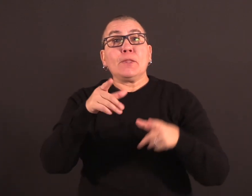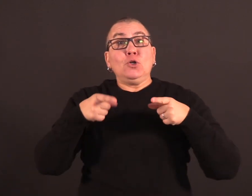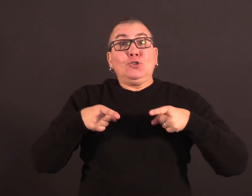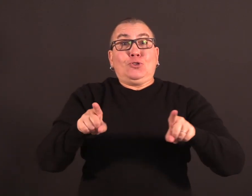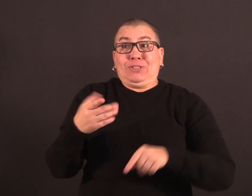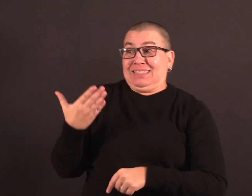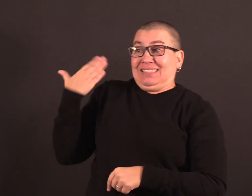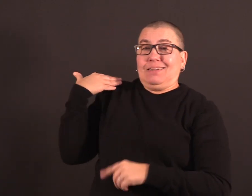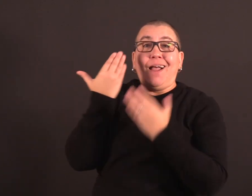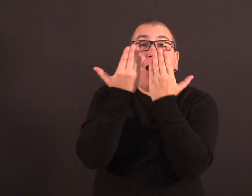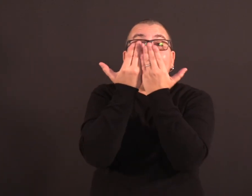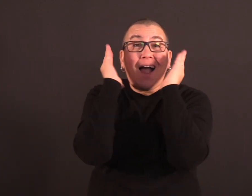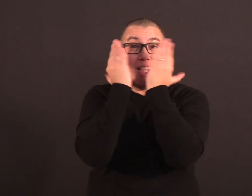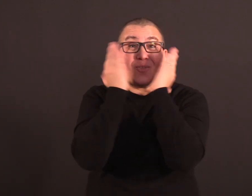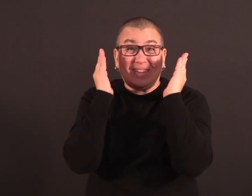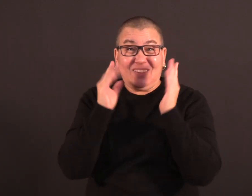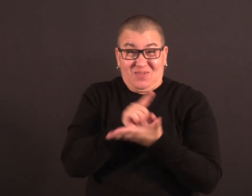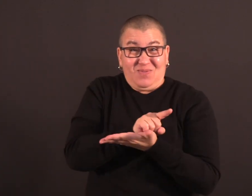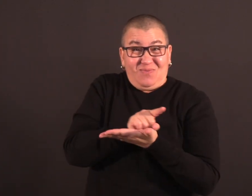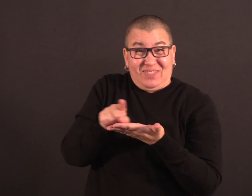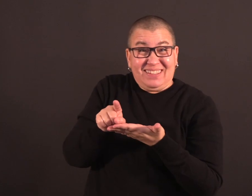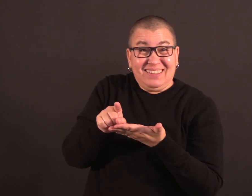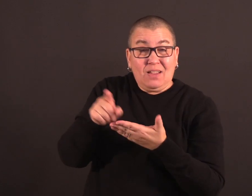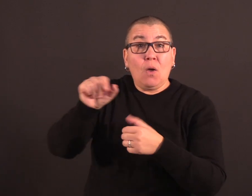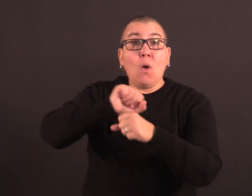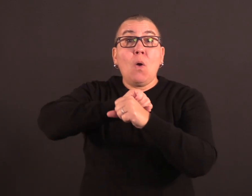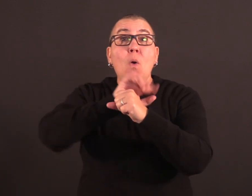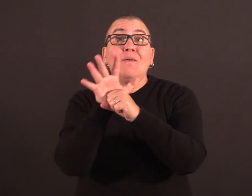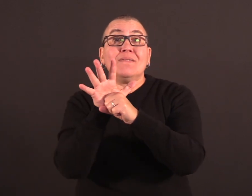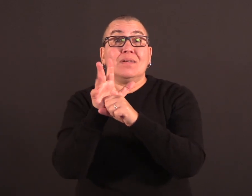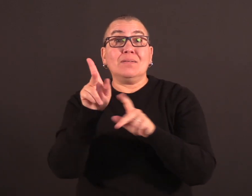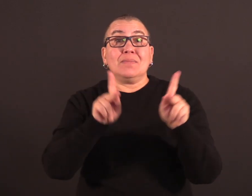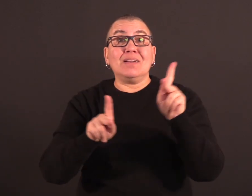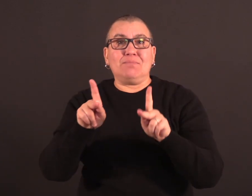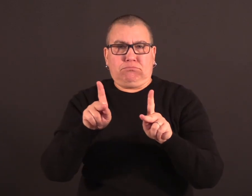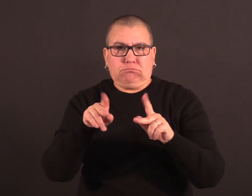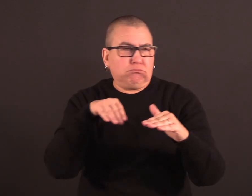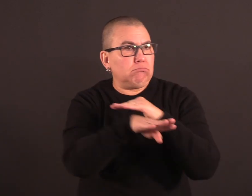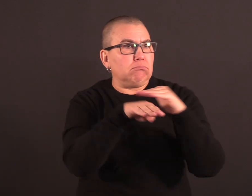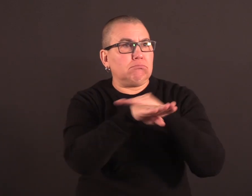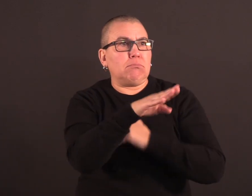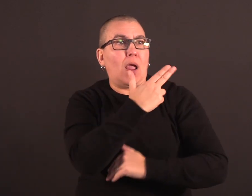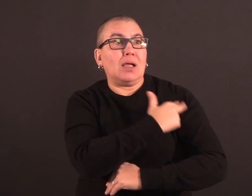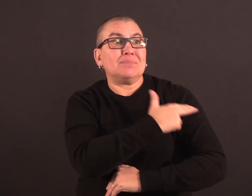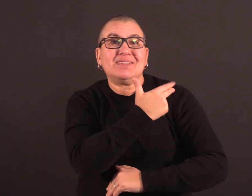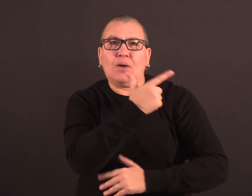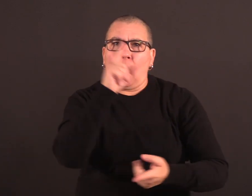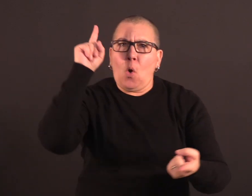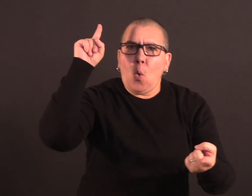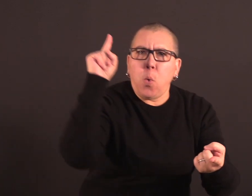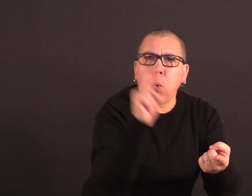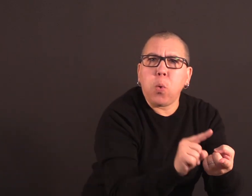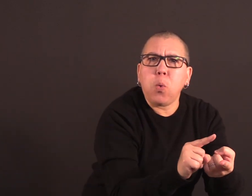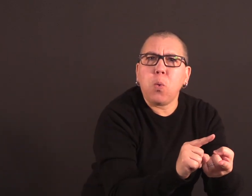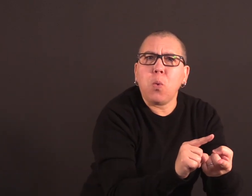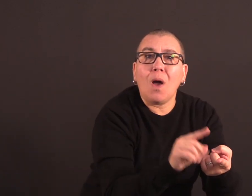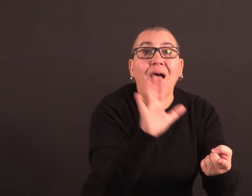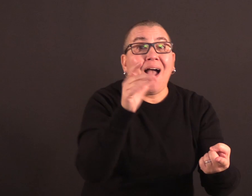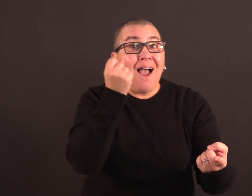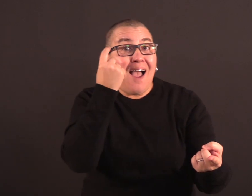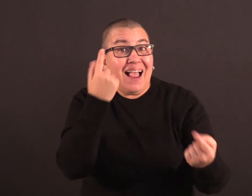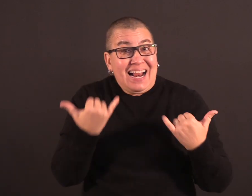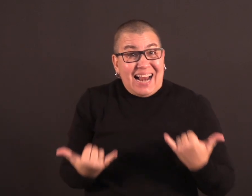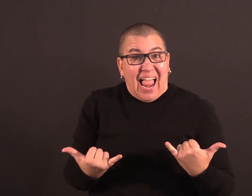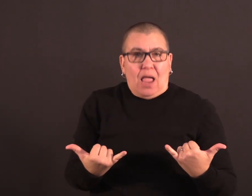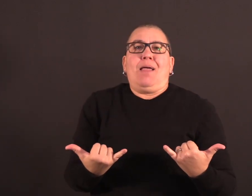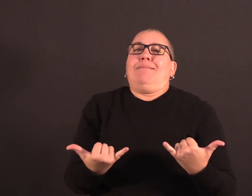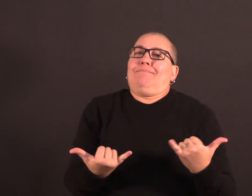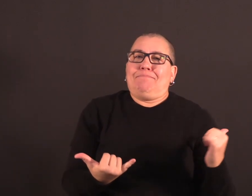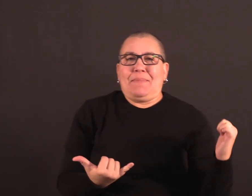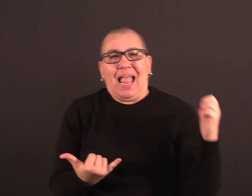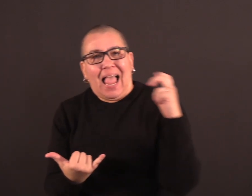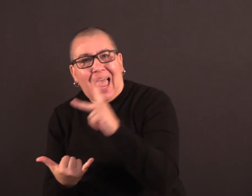ending Nov. 21 is 337. This is likely to be revised upward as data are firmed up,